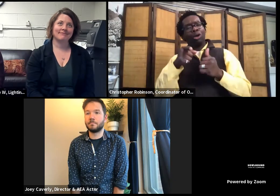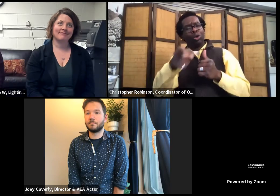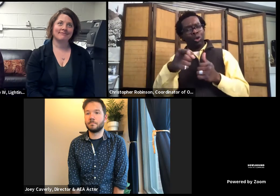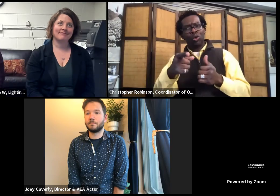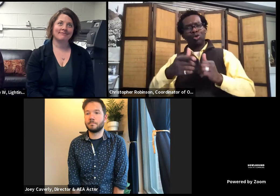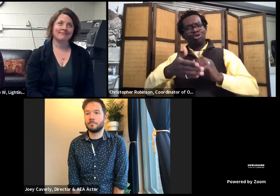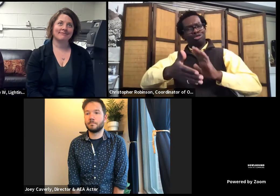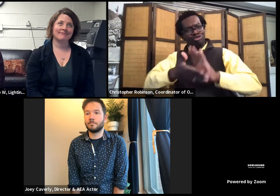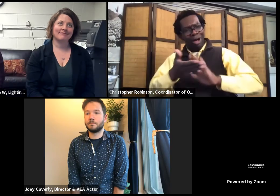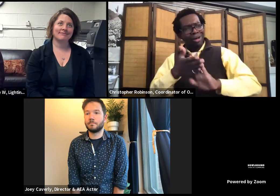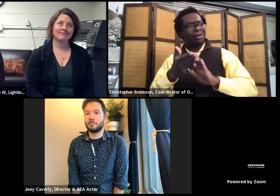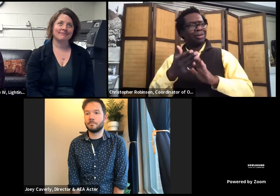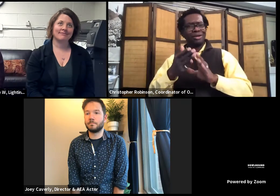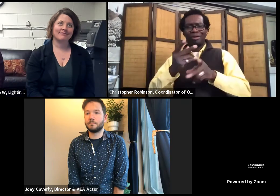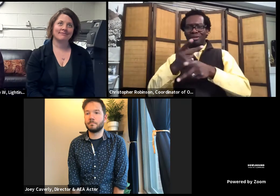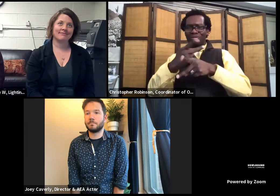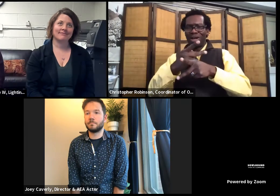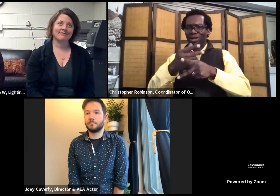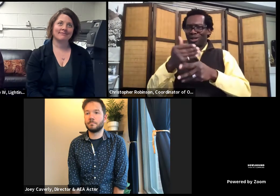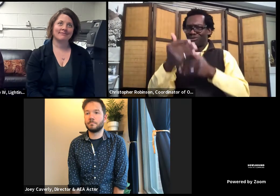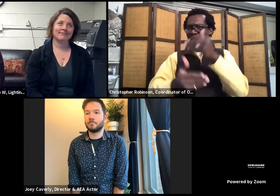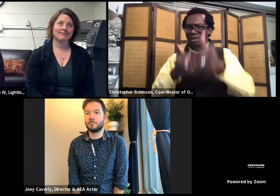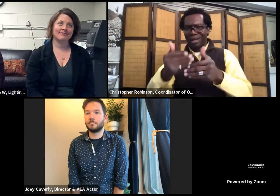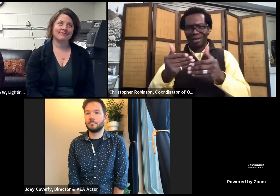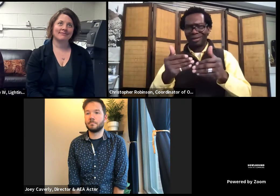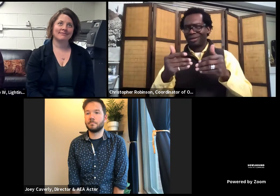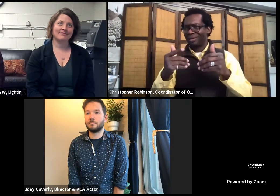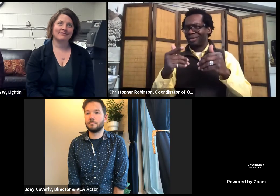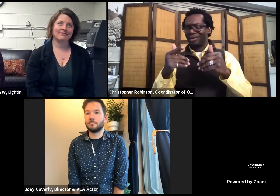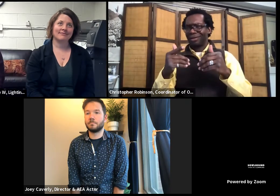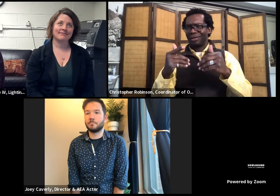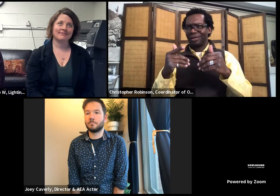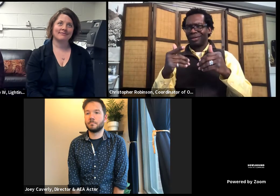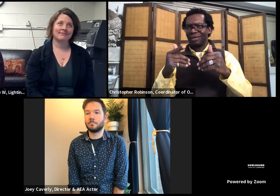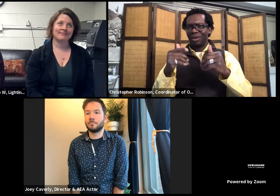Kala, Annie, do you have any thoughts about how to run a production,